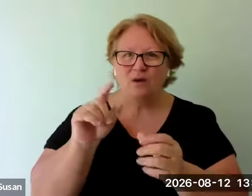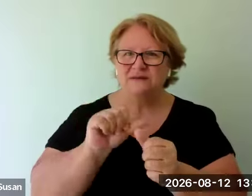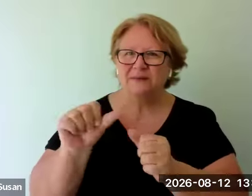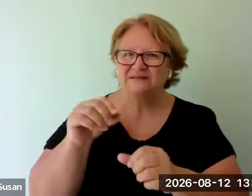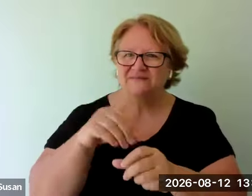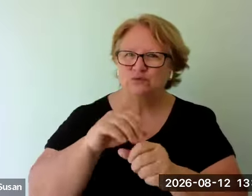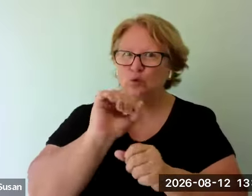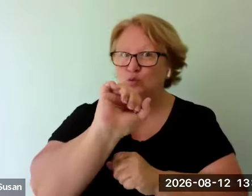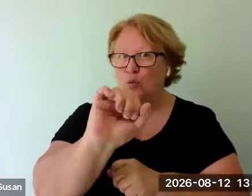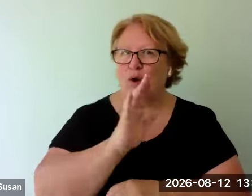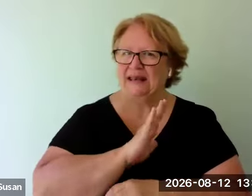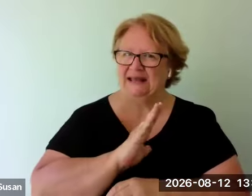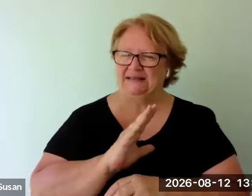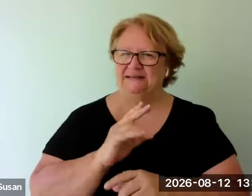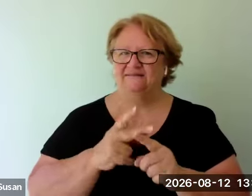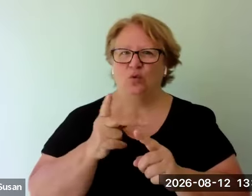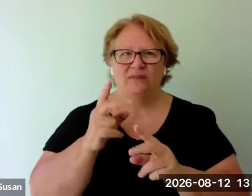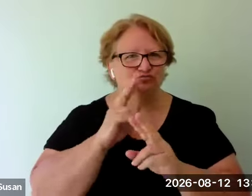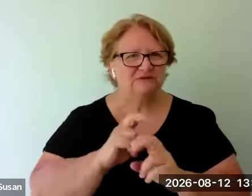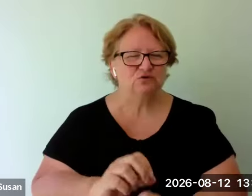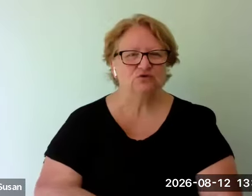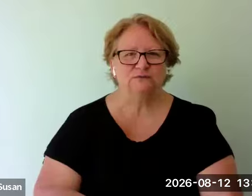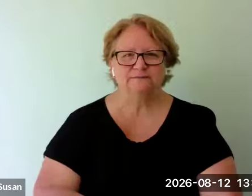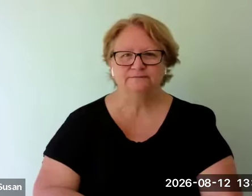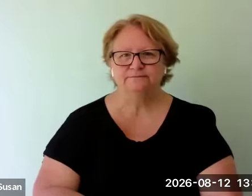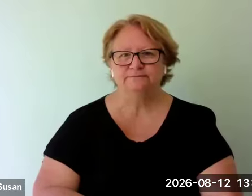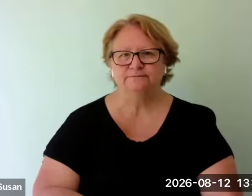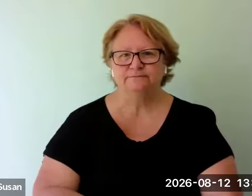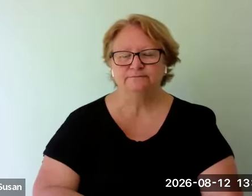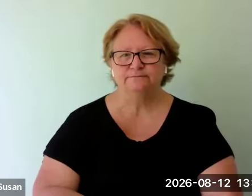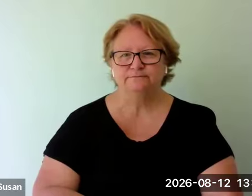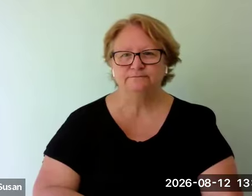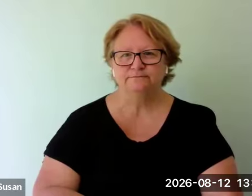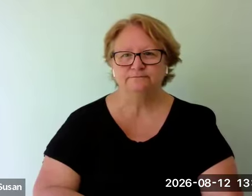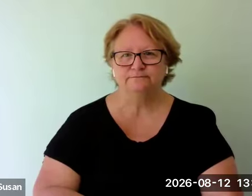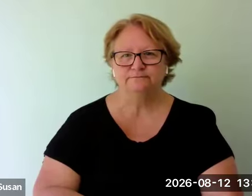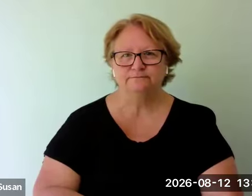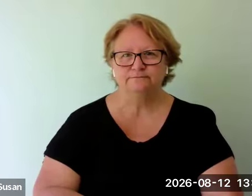really it's up to - it's what is available. What support will be provided that best fits your needs and the